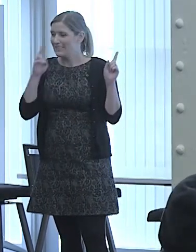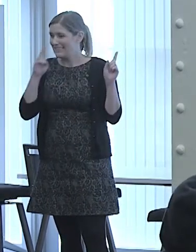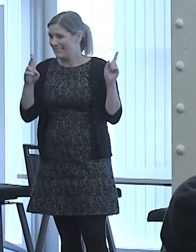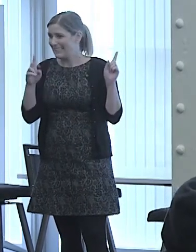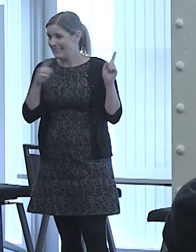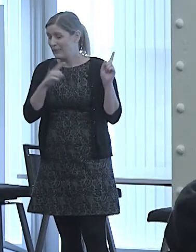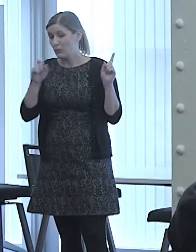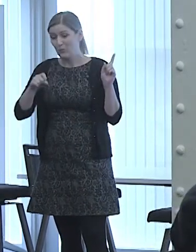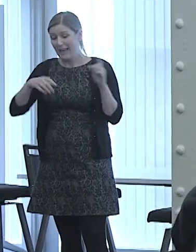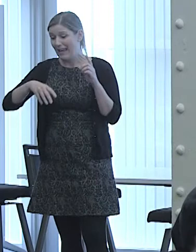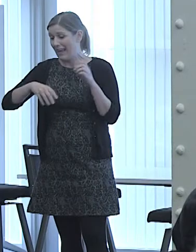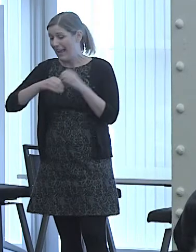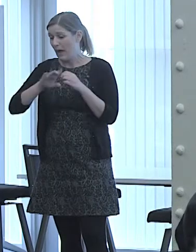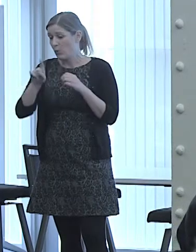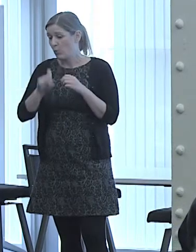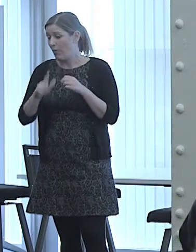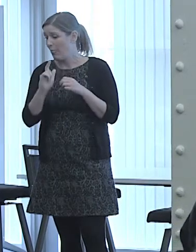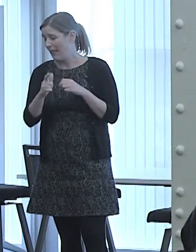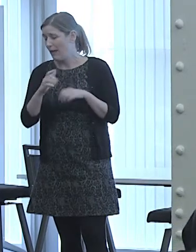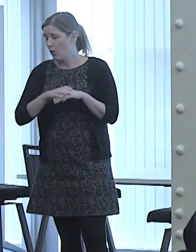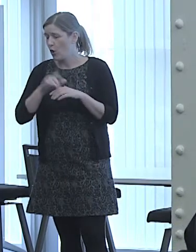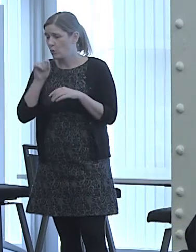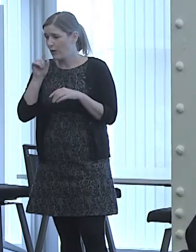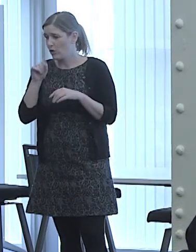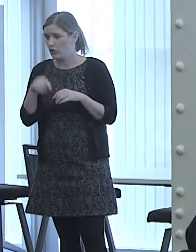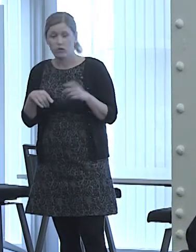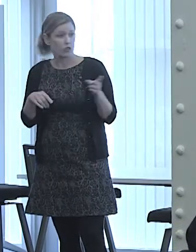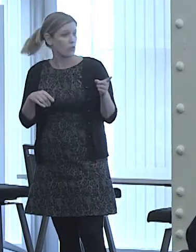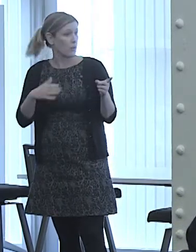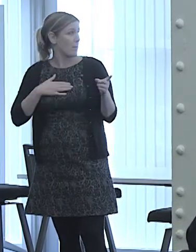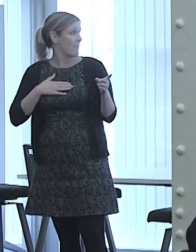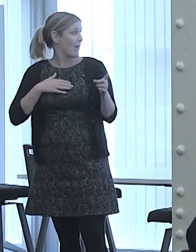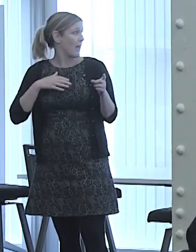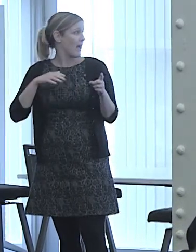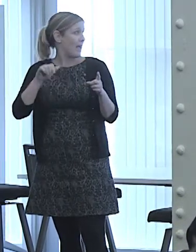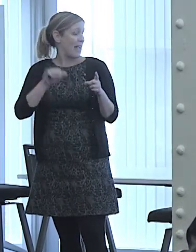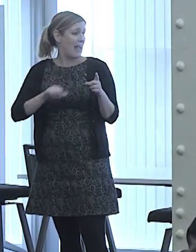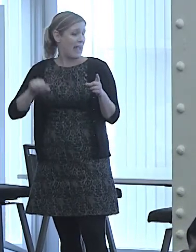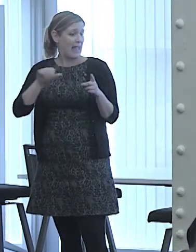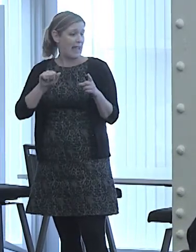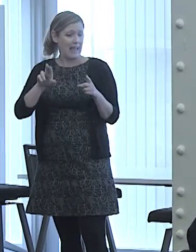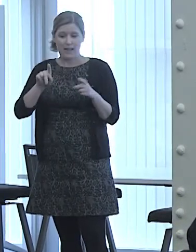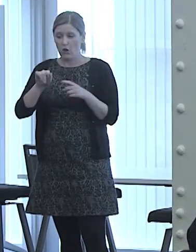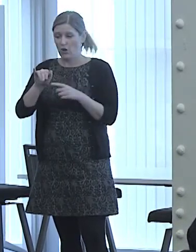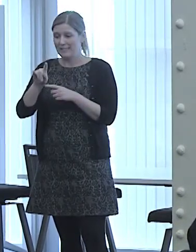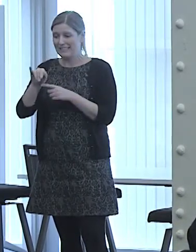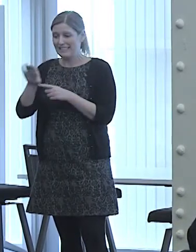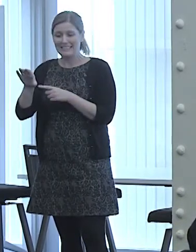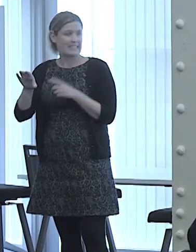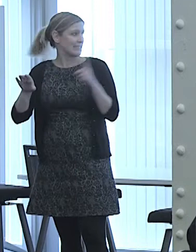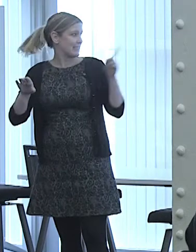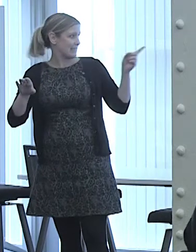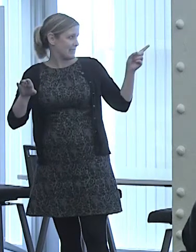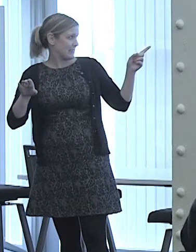to them as well. Mine is on the slide, it's at autistic, A-U-T-I-S-T-I-C,